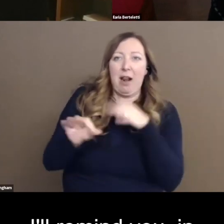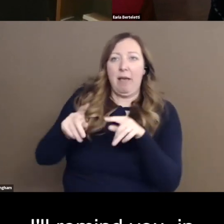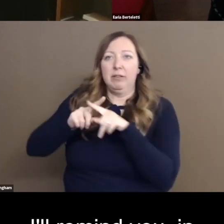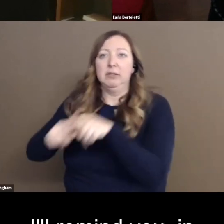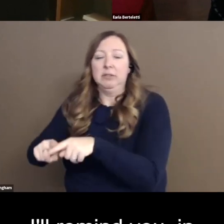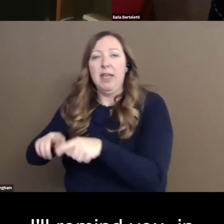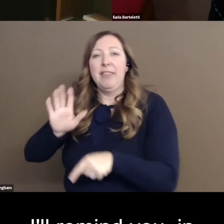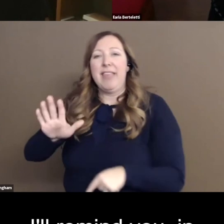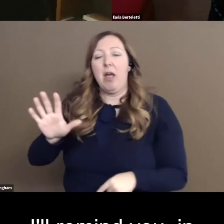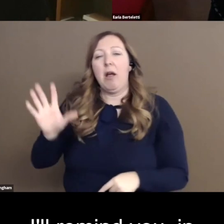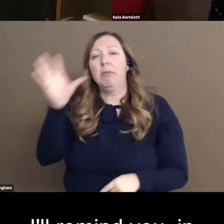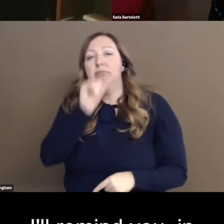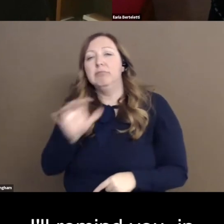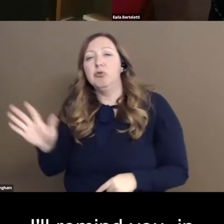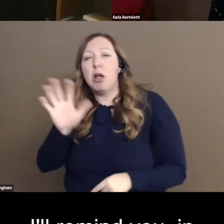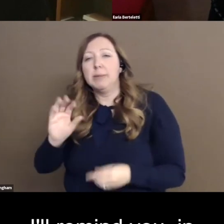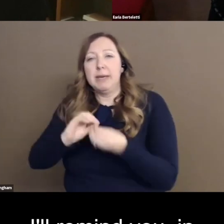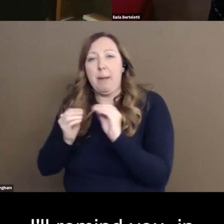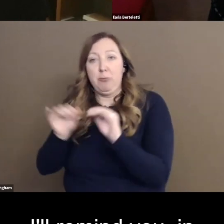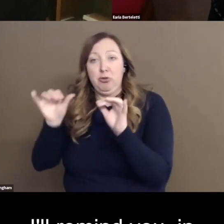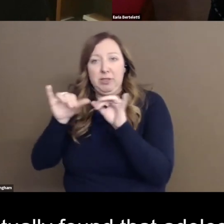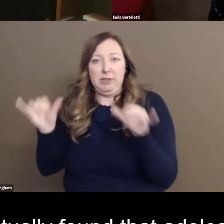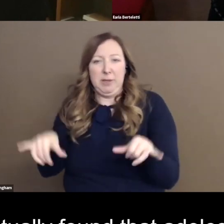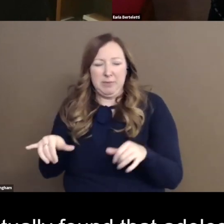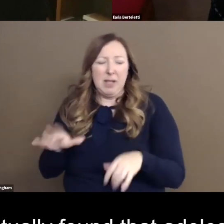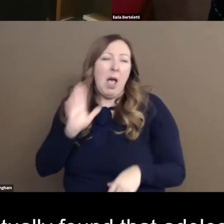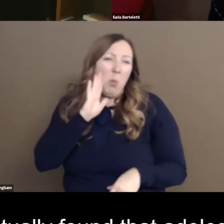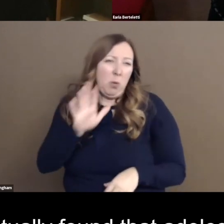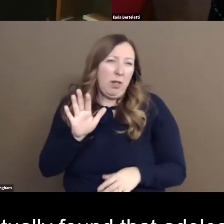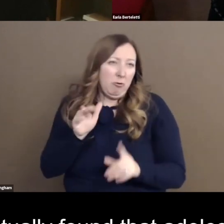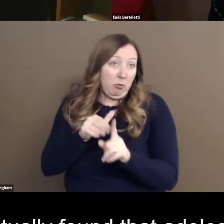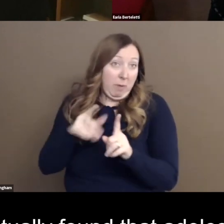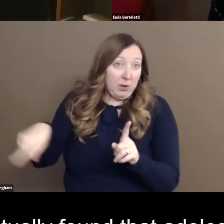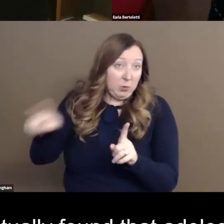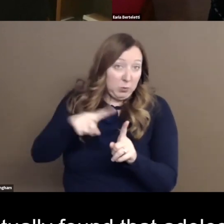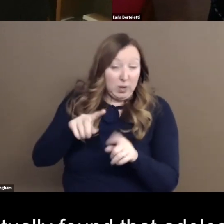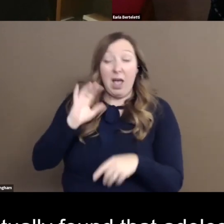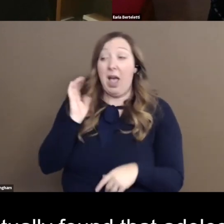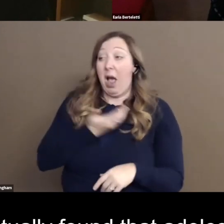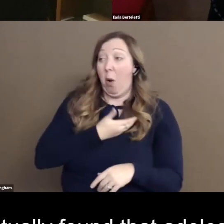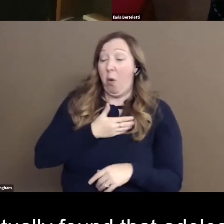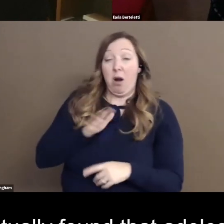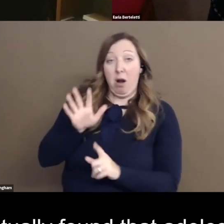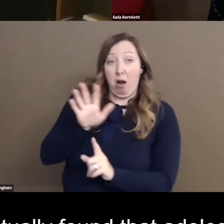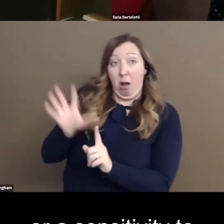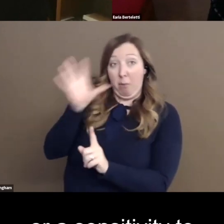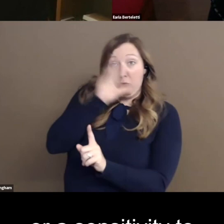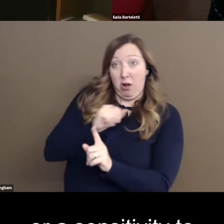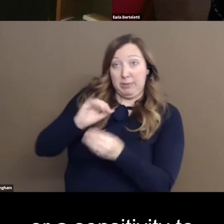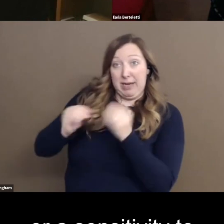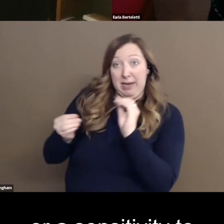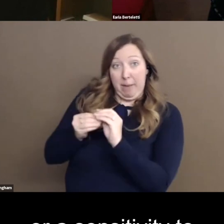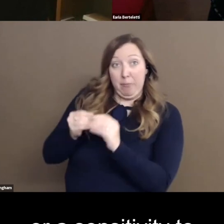remind you in the approximate number task we actually found that adolescents